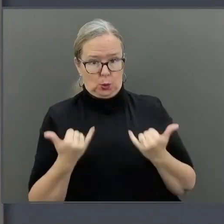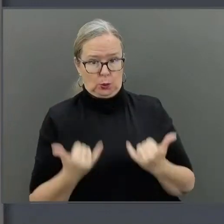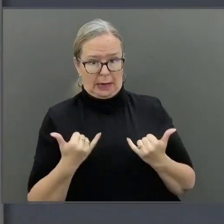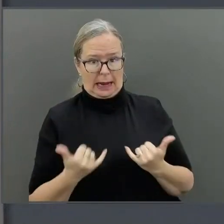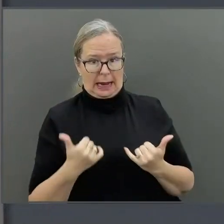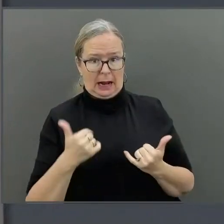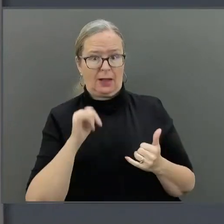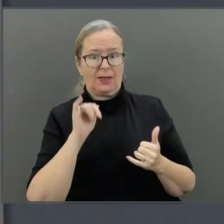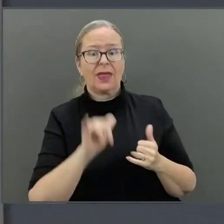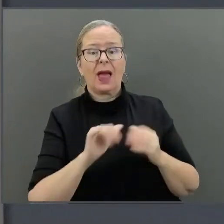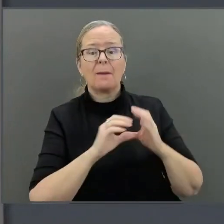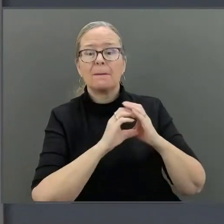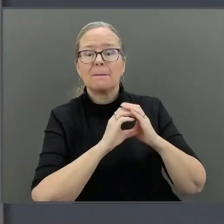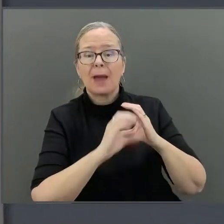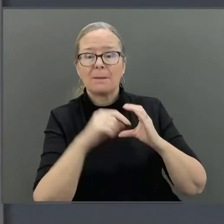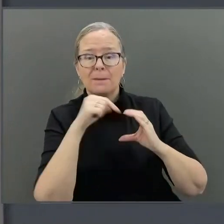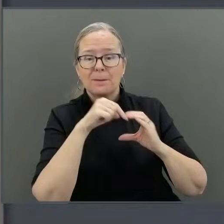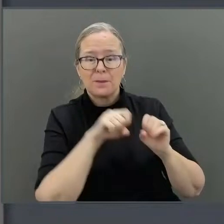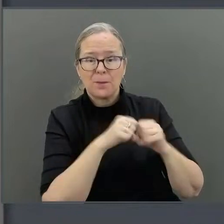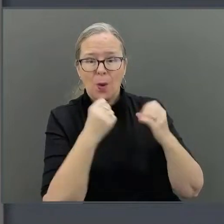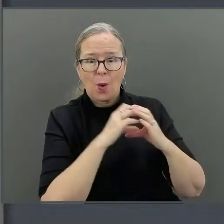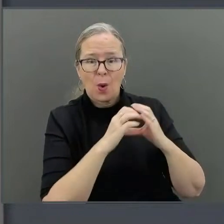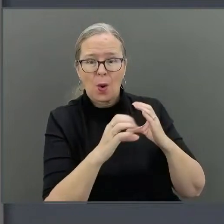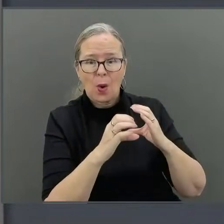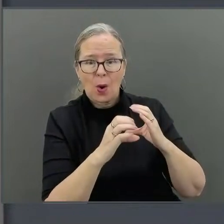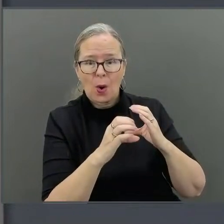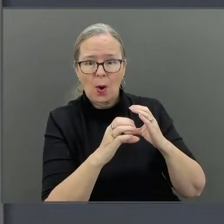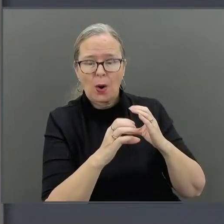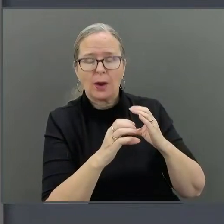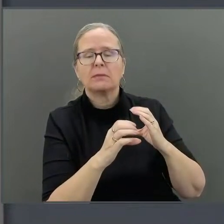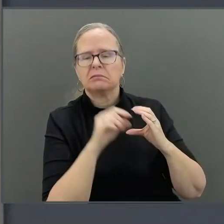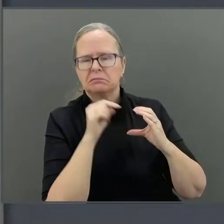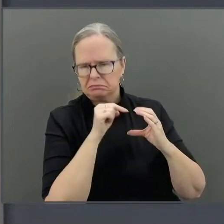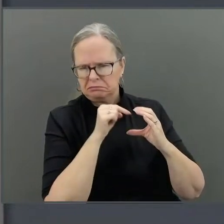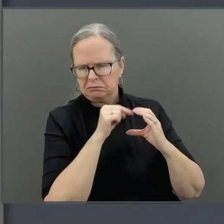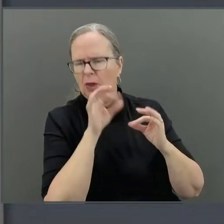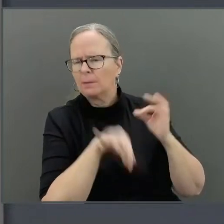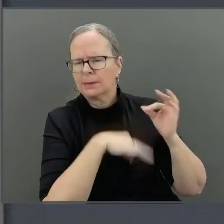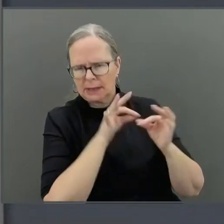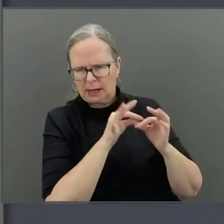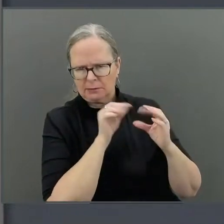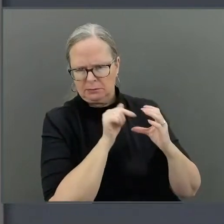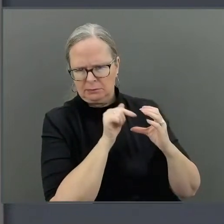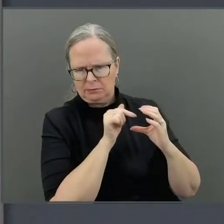rezoning in our city the decision that we made as a council was to ensure that we have options for